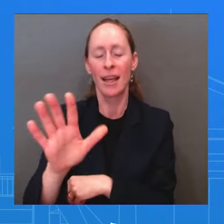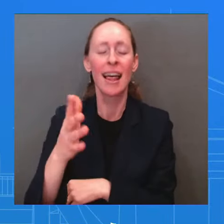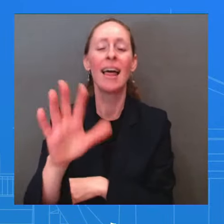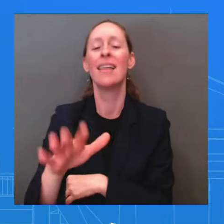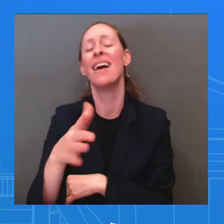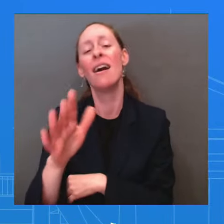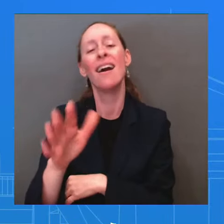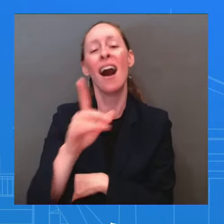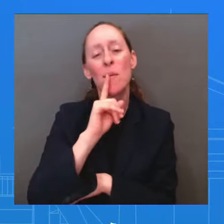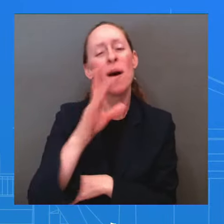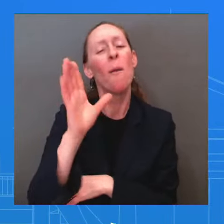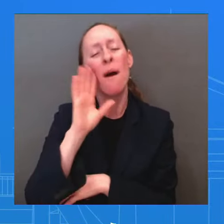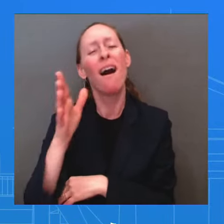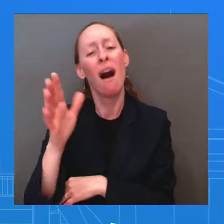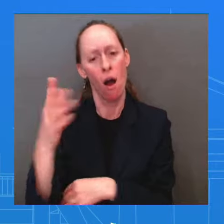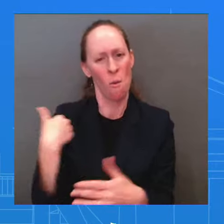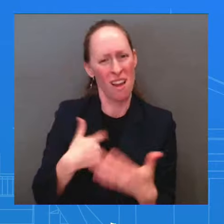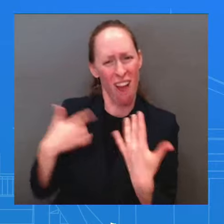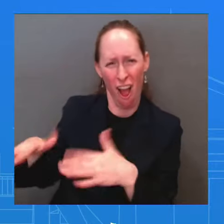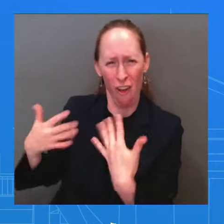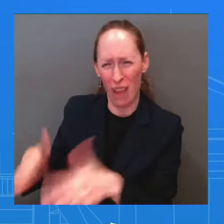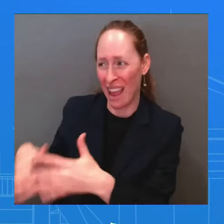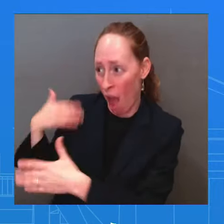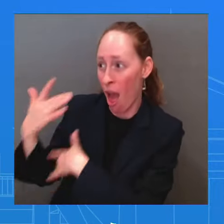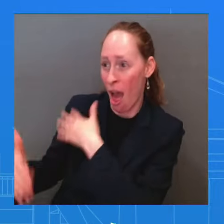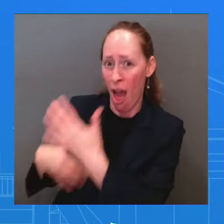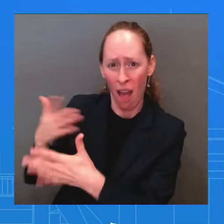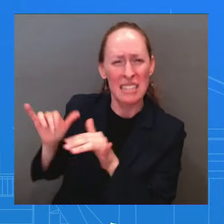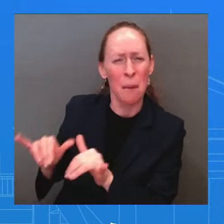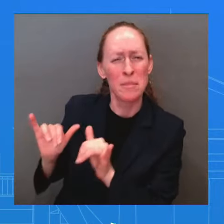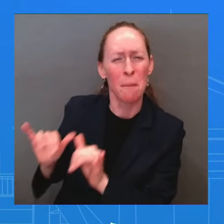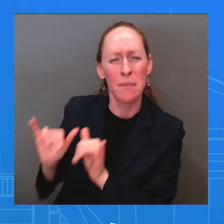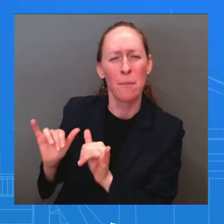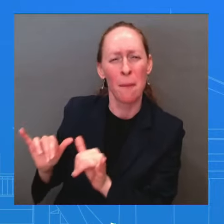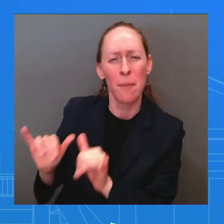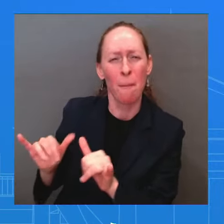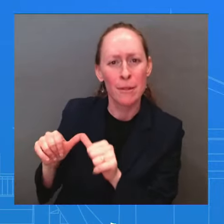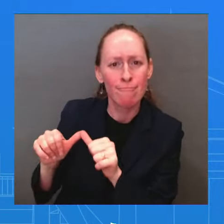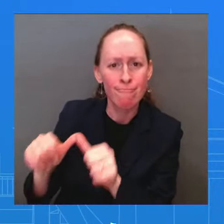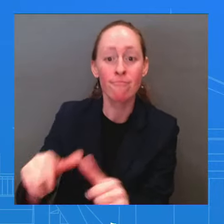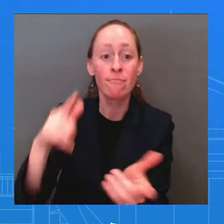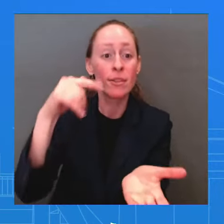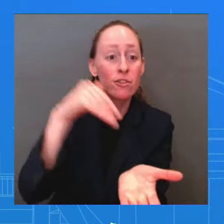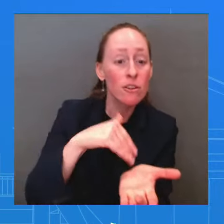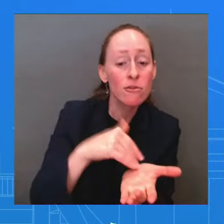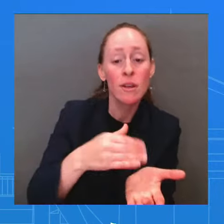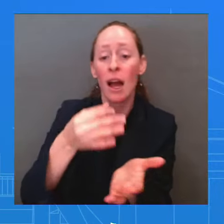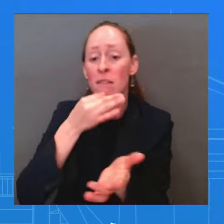The experts on the ground, the physicians on the ground to get the information out there. But, again, we're going to do everything that we can,